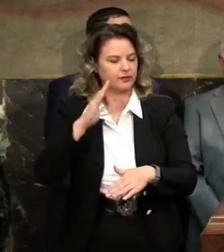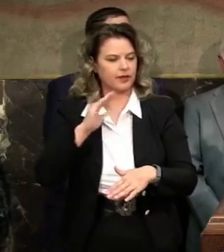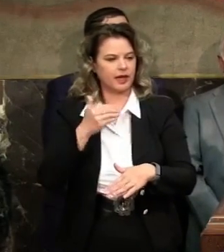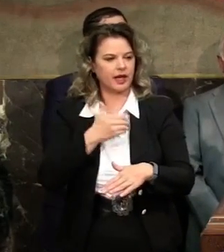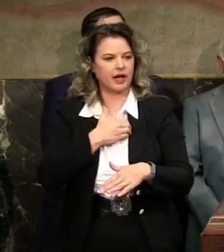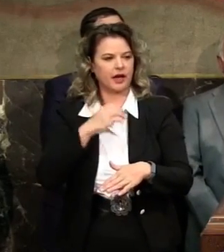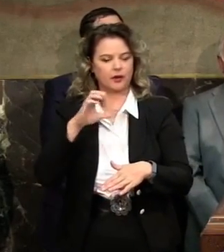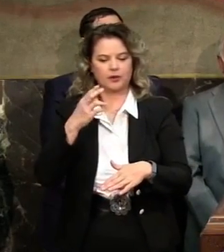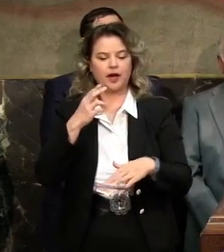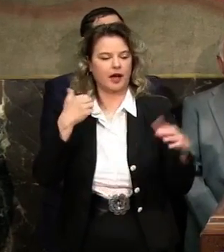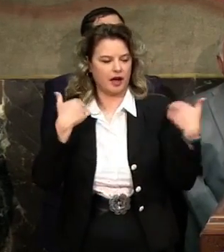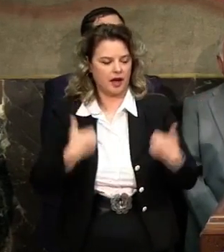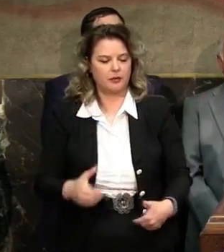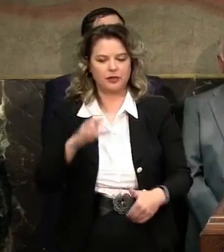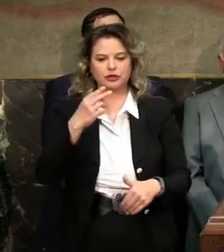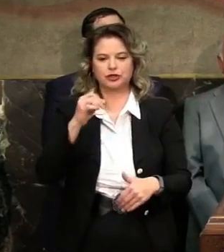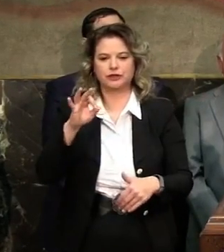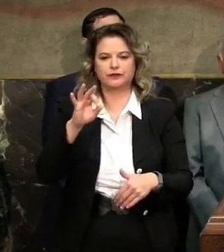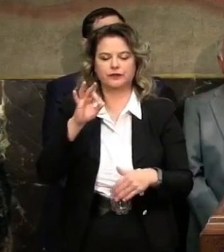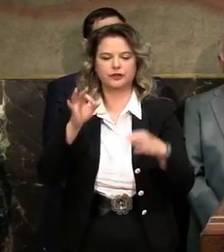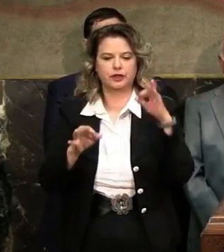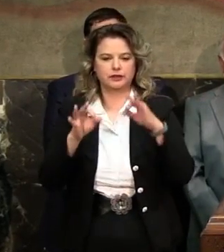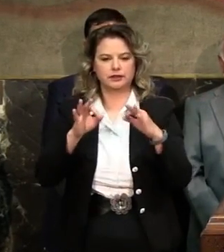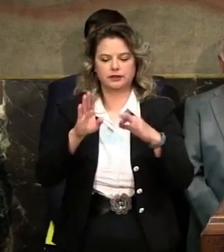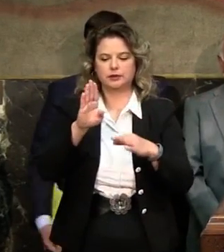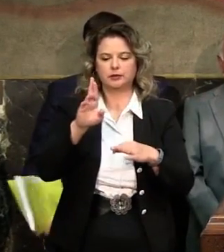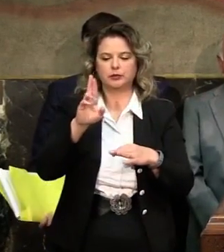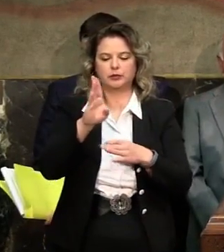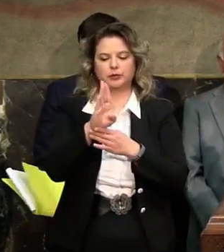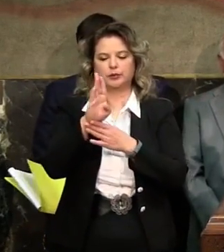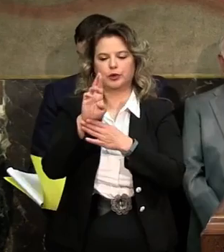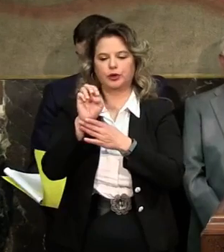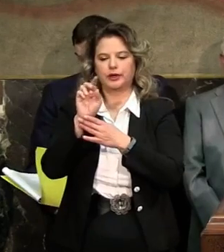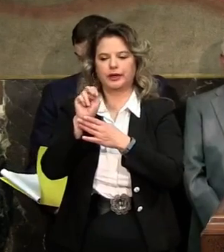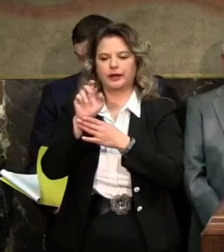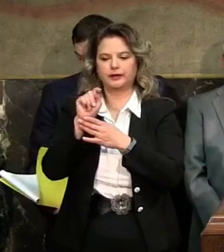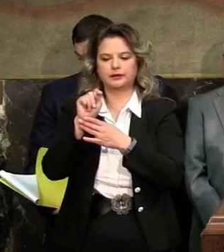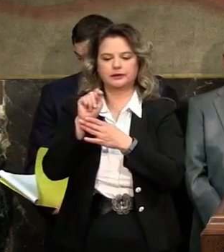Johnson and it's been my privilege to serve on this justice reinvestment task